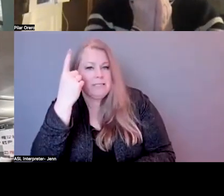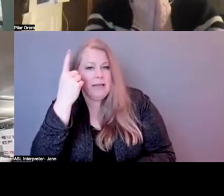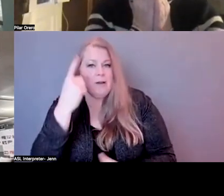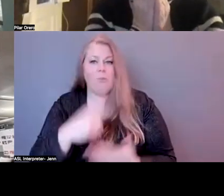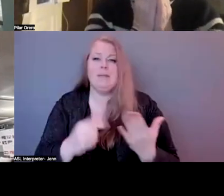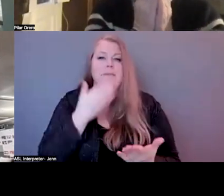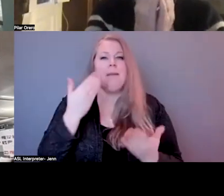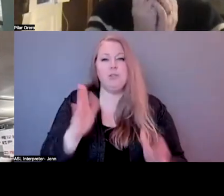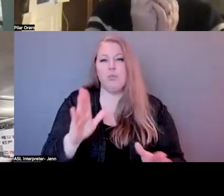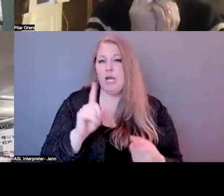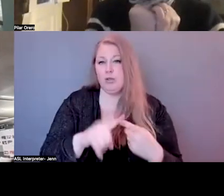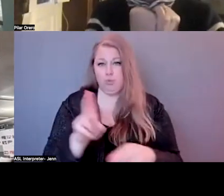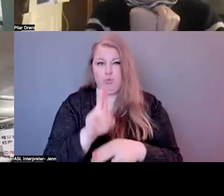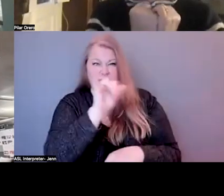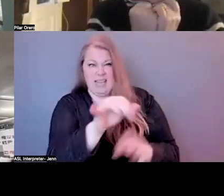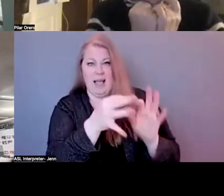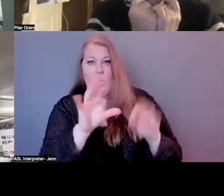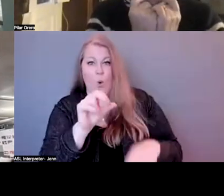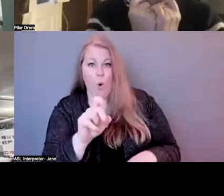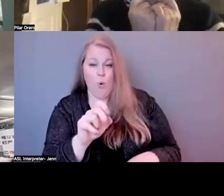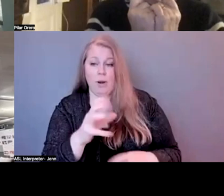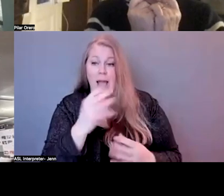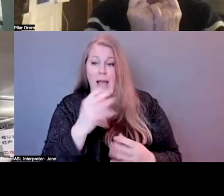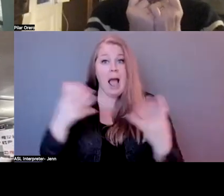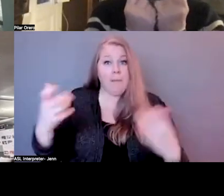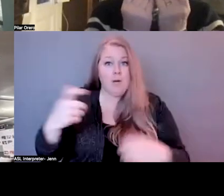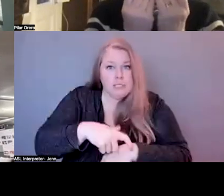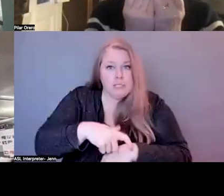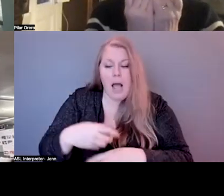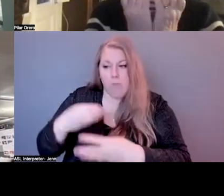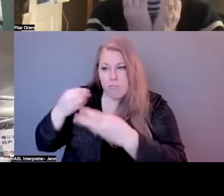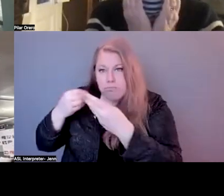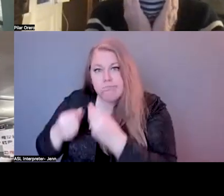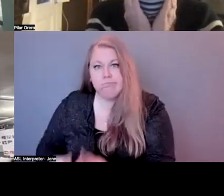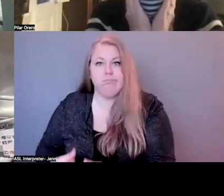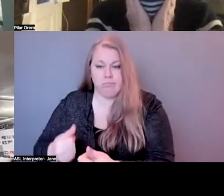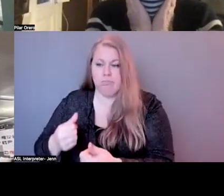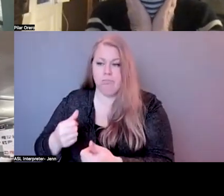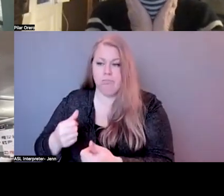way to use it and how much time and effort they would be able to standby leveraging these